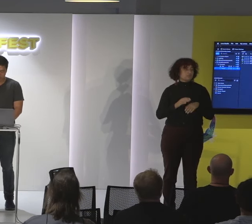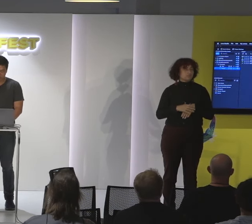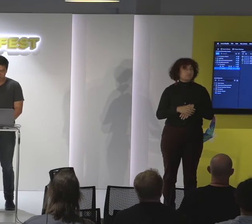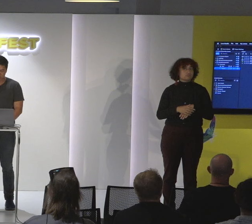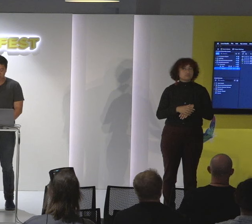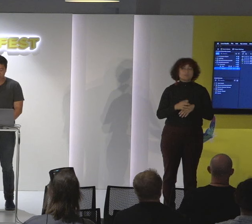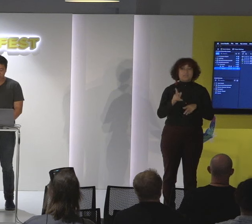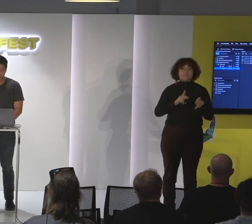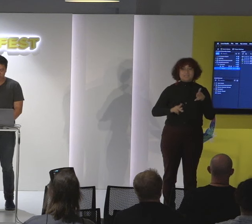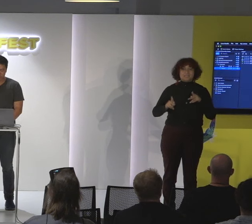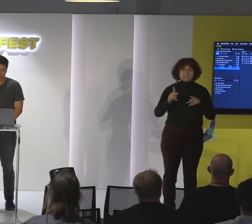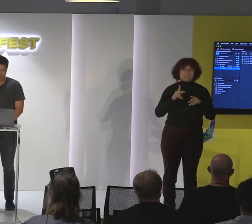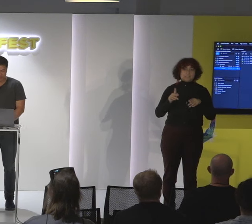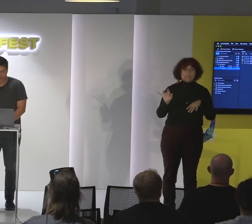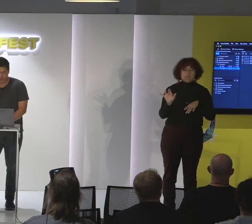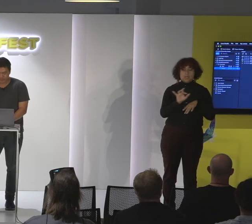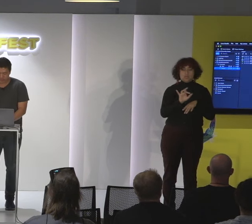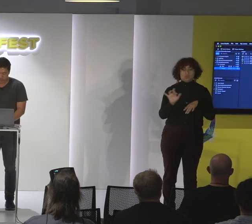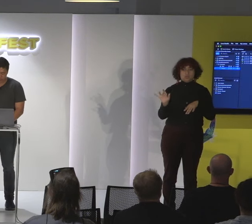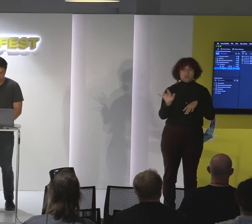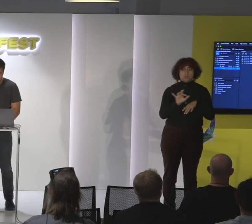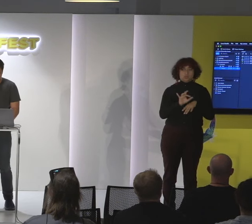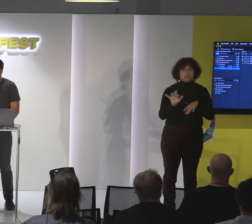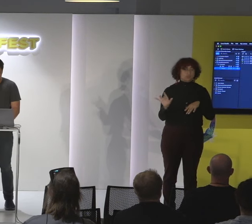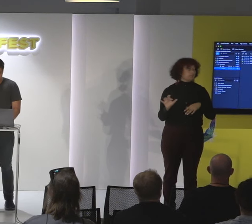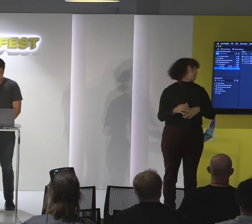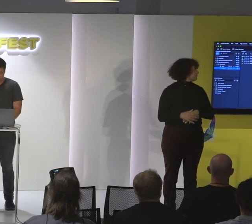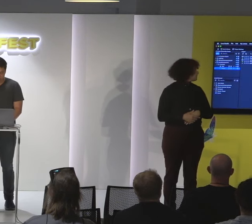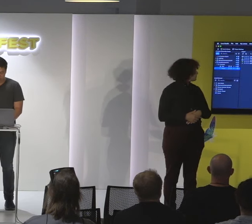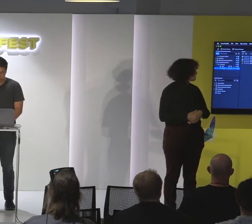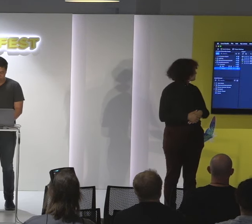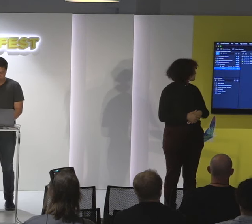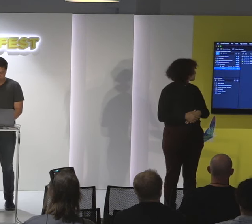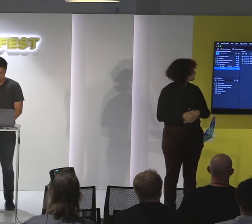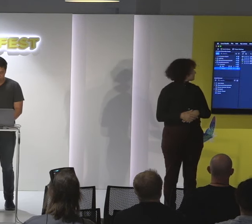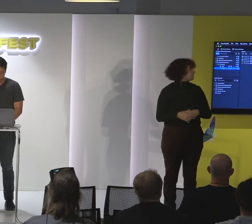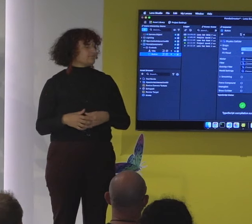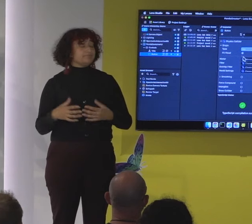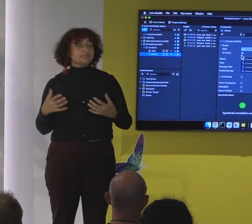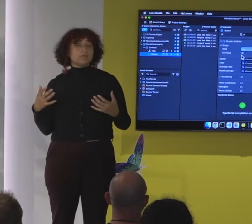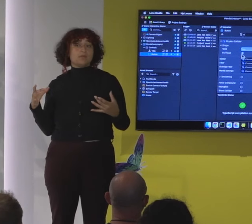A physics collider, excuse me. And let's fit this to the button.